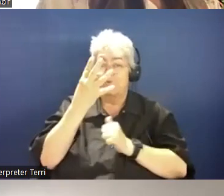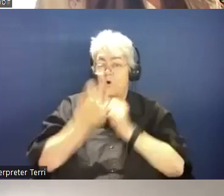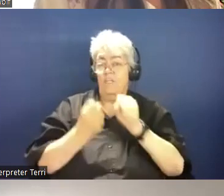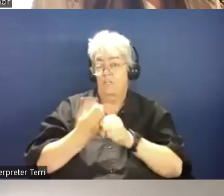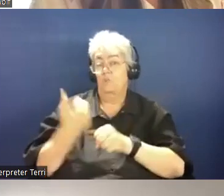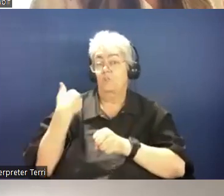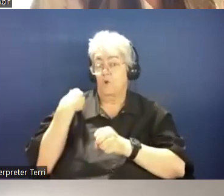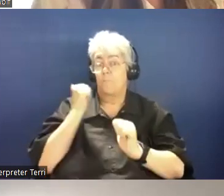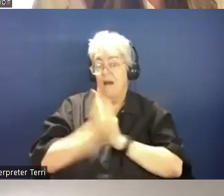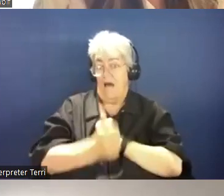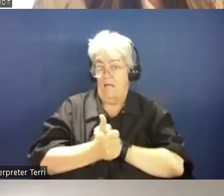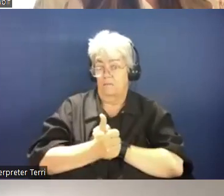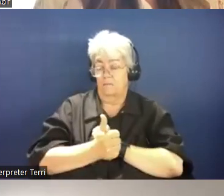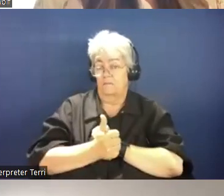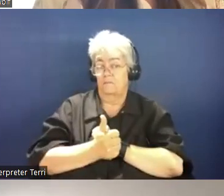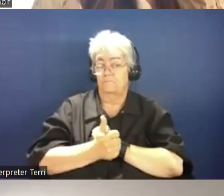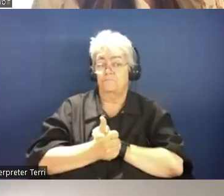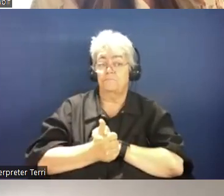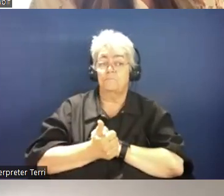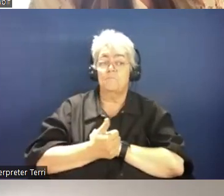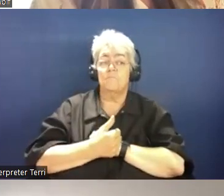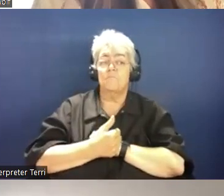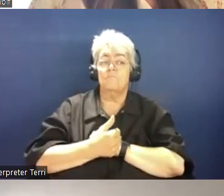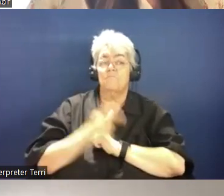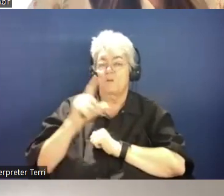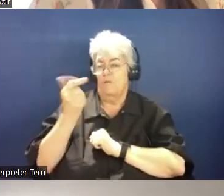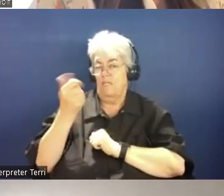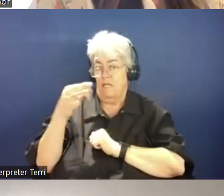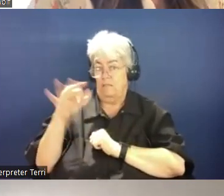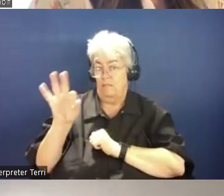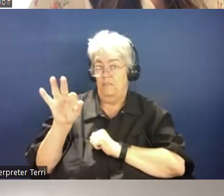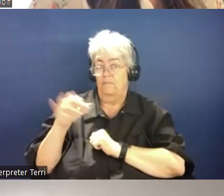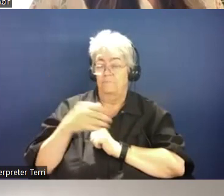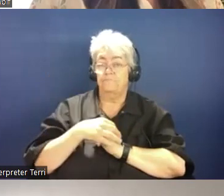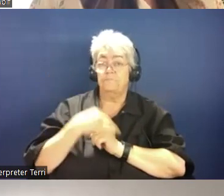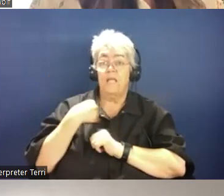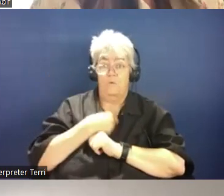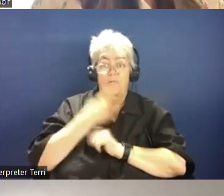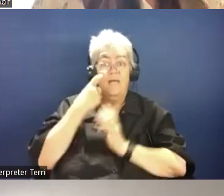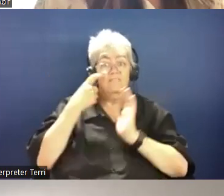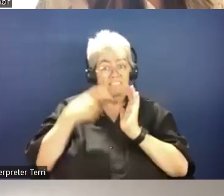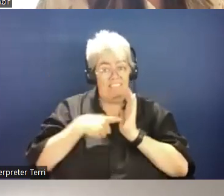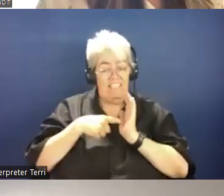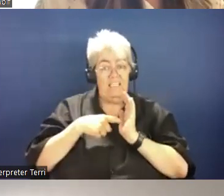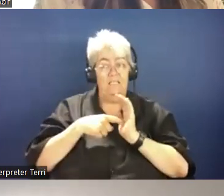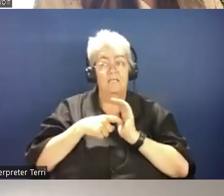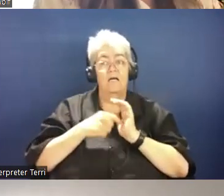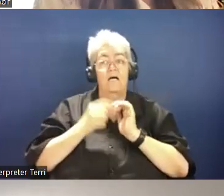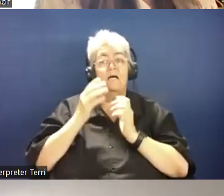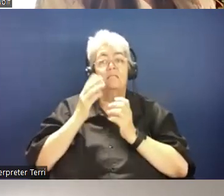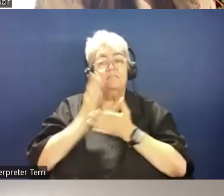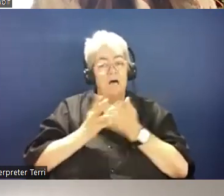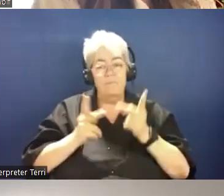when this bill passed. And we have seen a pretty unequal application of this law across the state.